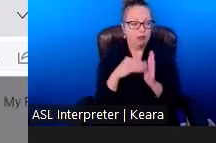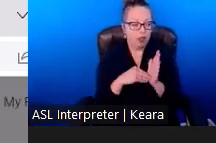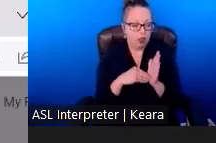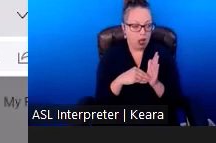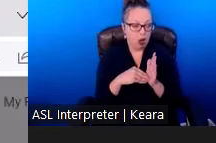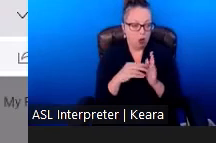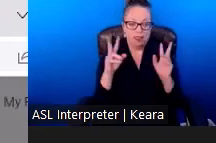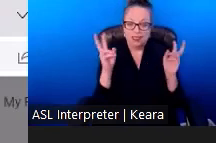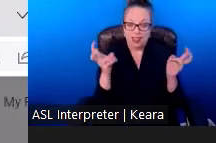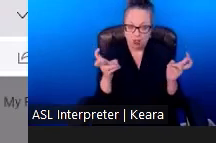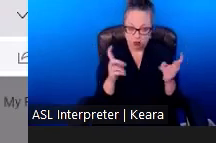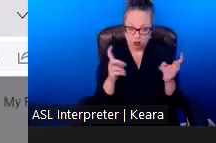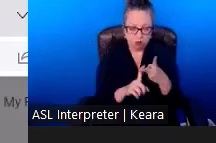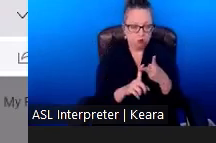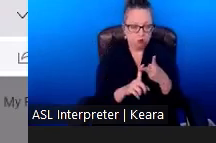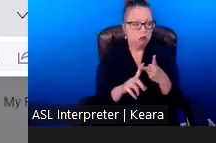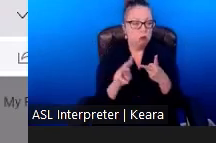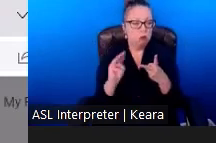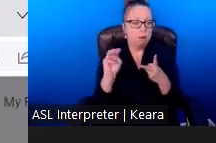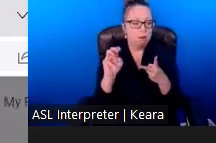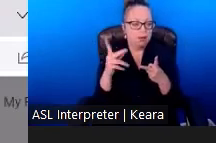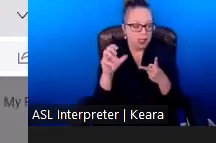Title of the work sample. Medium.